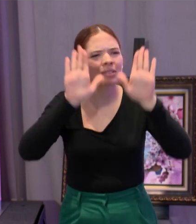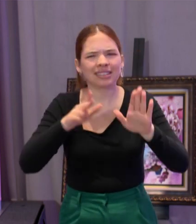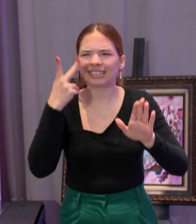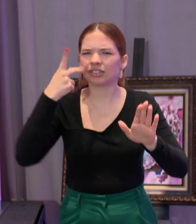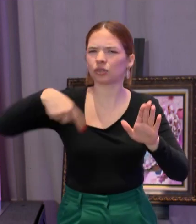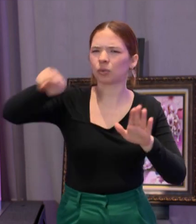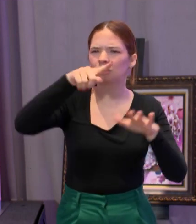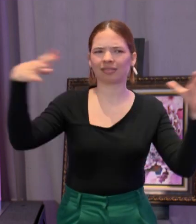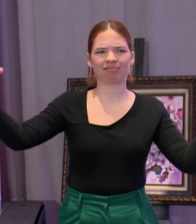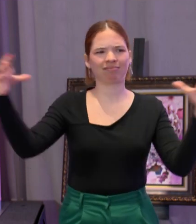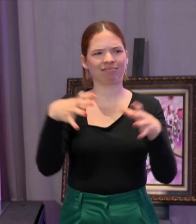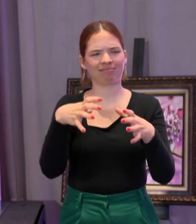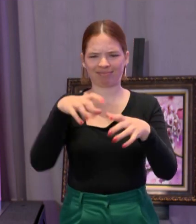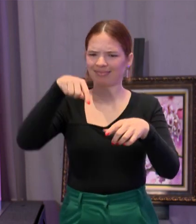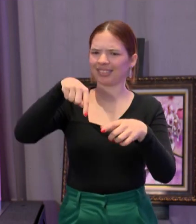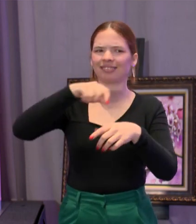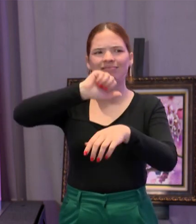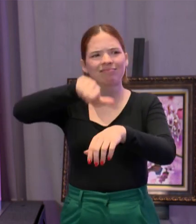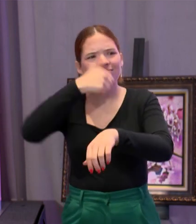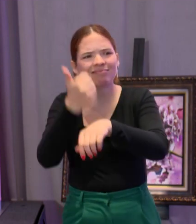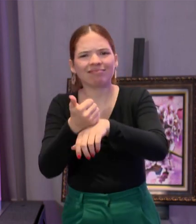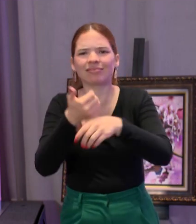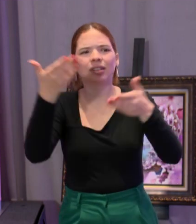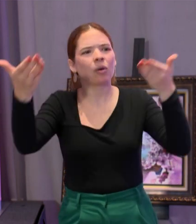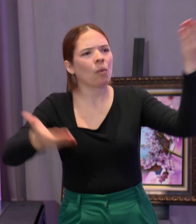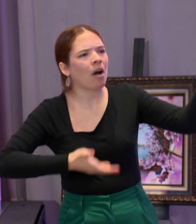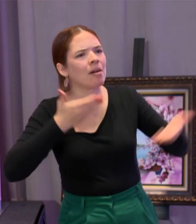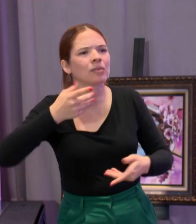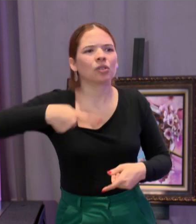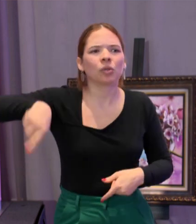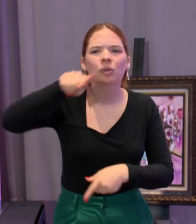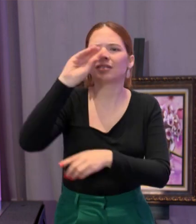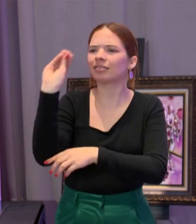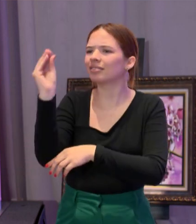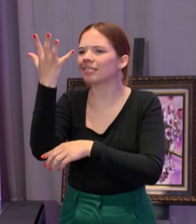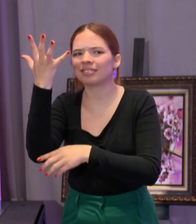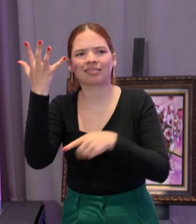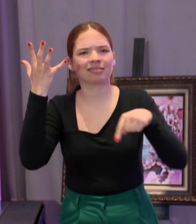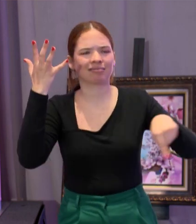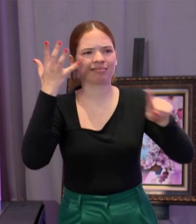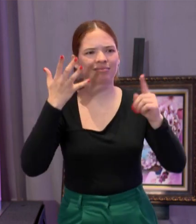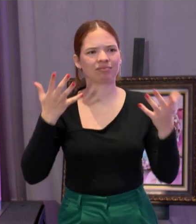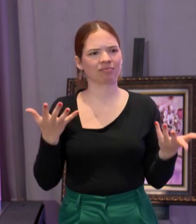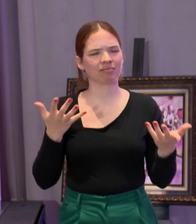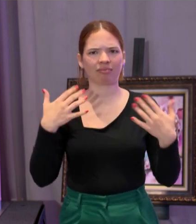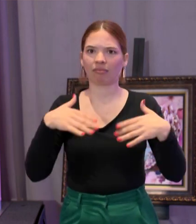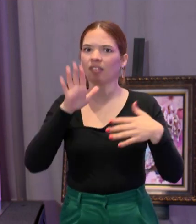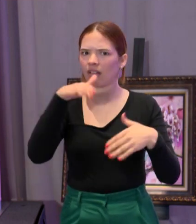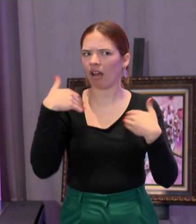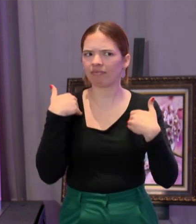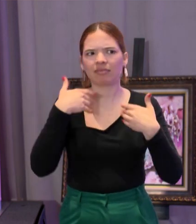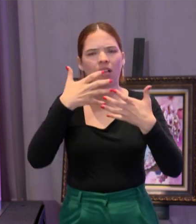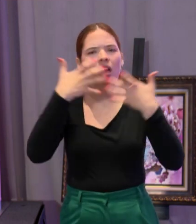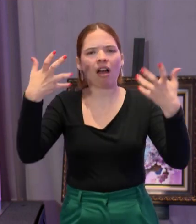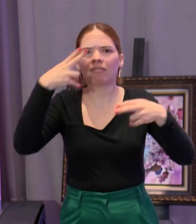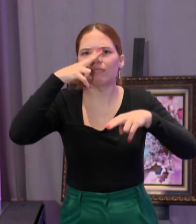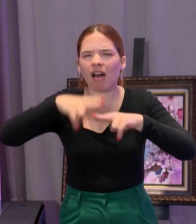COMMUNITY COME TOGETHER TO WELCOME SPRING AND BLOSSOMS. THERE IS SO MUCH FUN IN STORE FOR THIS YEAR'S FESTIVAL AT THIS